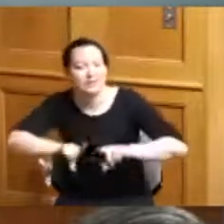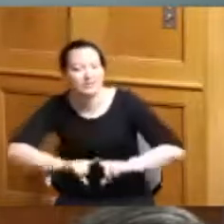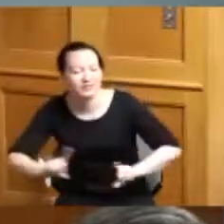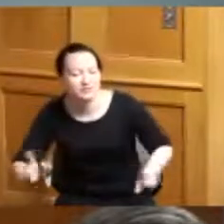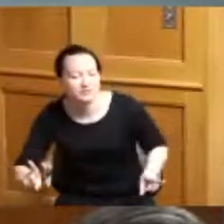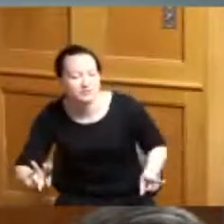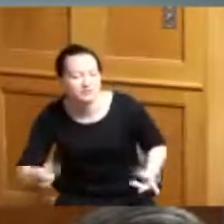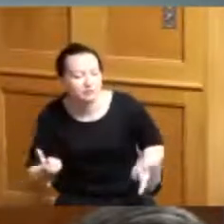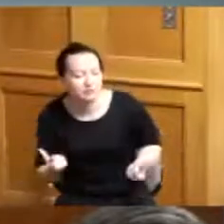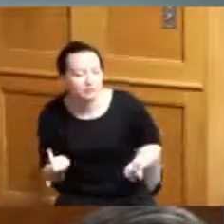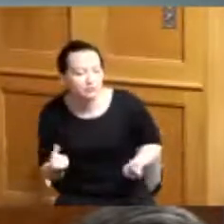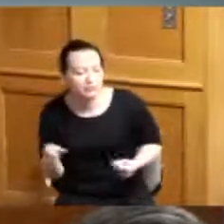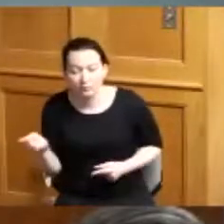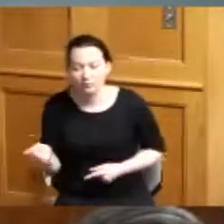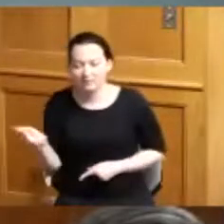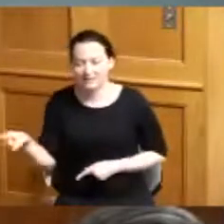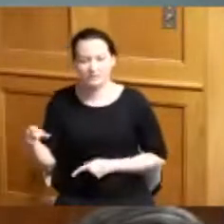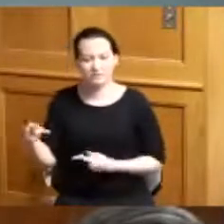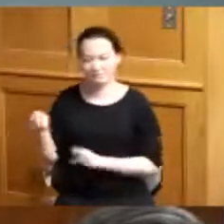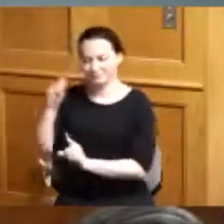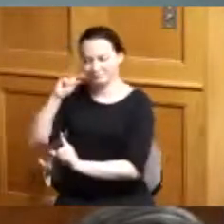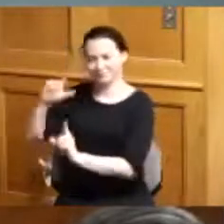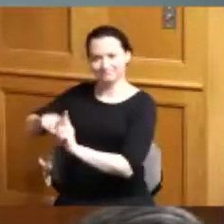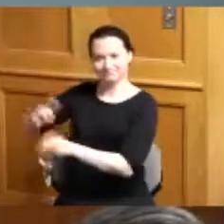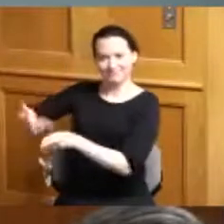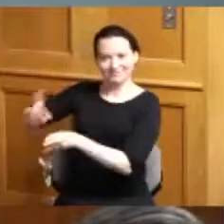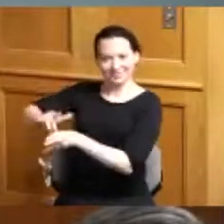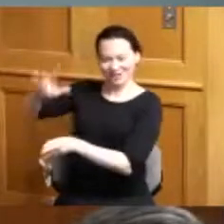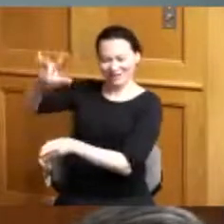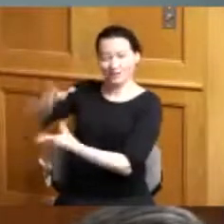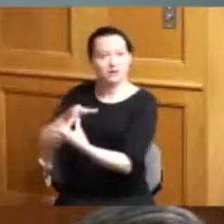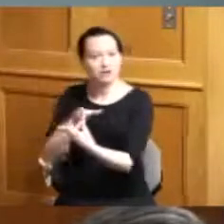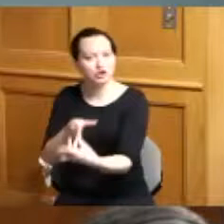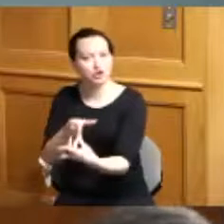and I think that's his legacy it's a legacy of leadership I think for all of us